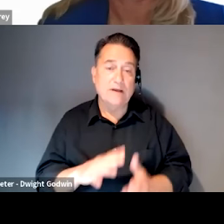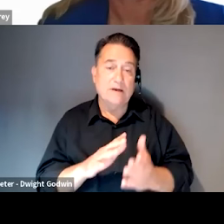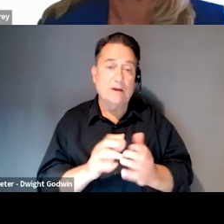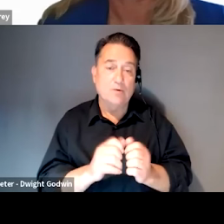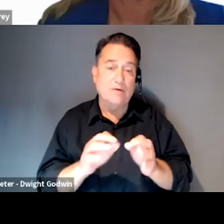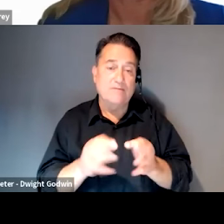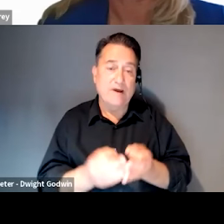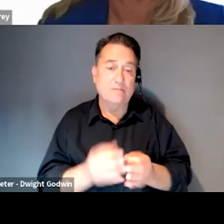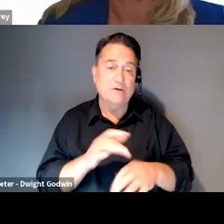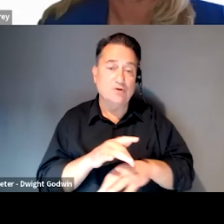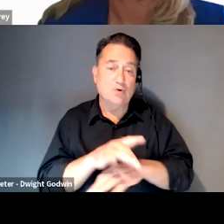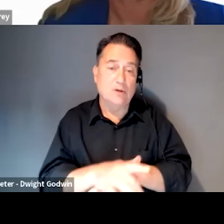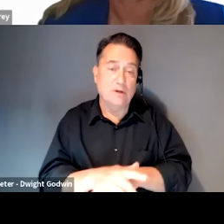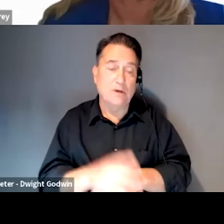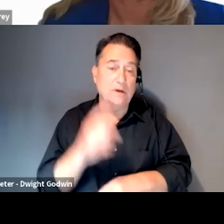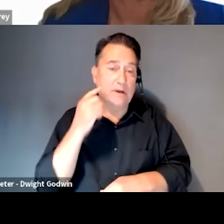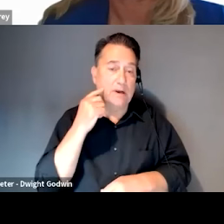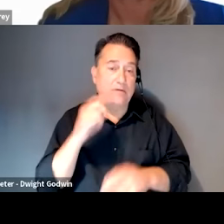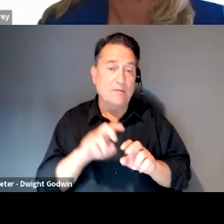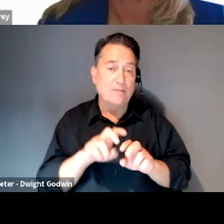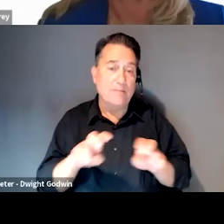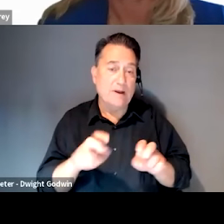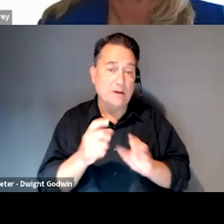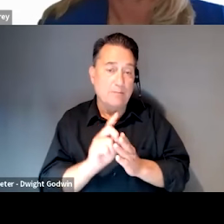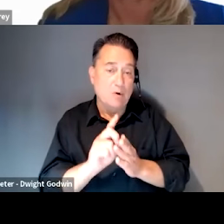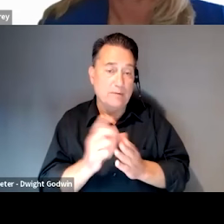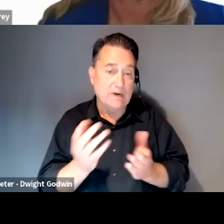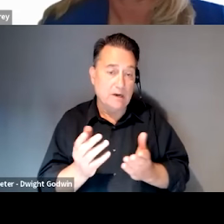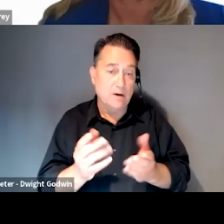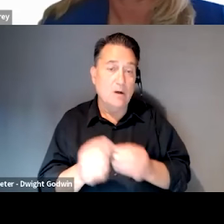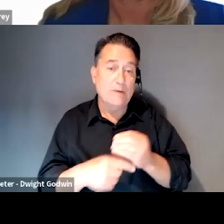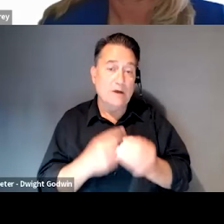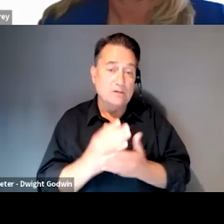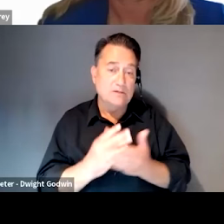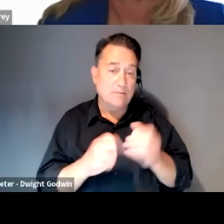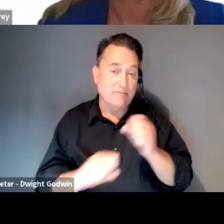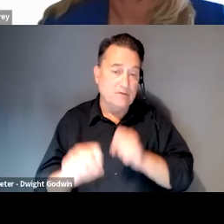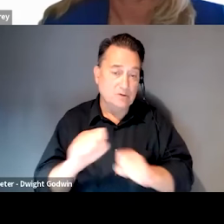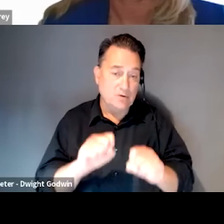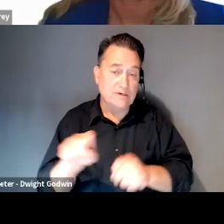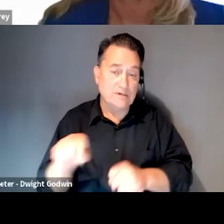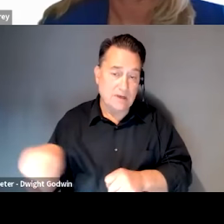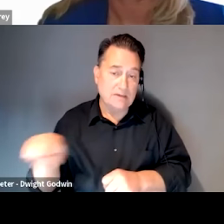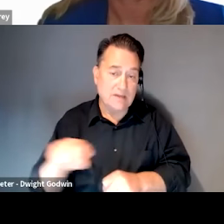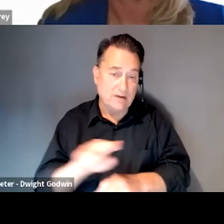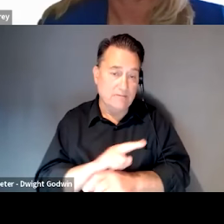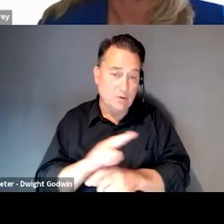We're gonna hear from our panelists in just a moment here about some of the strategies that they have used. Look at your model.